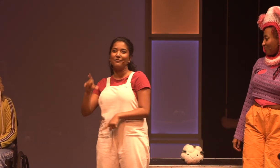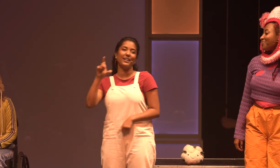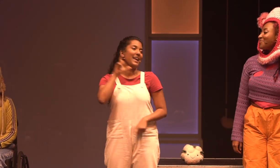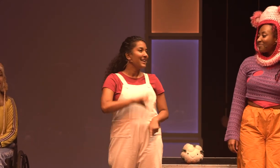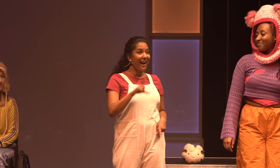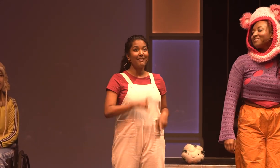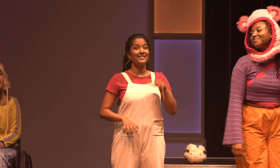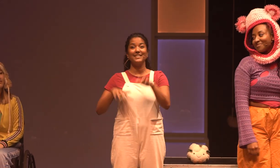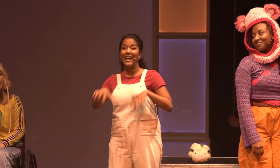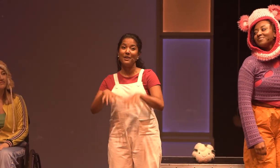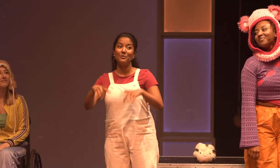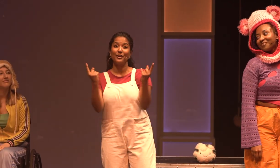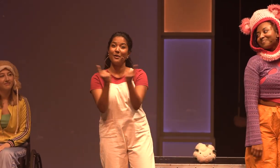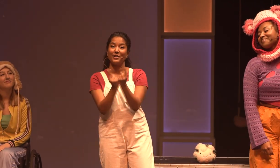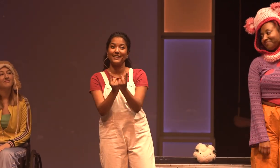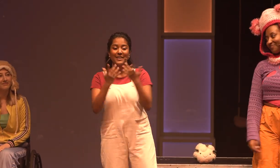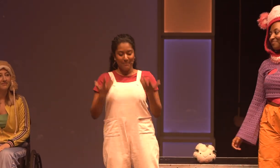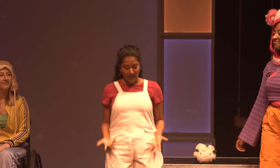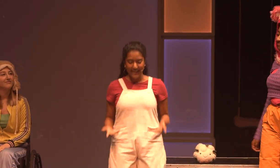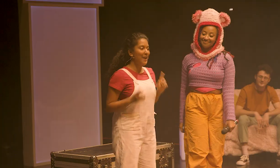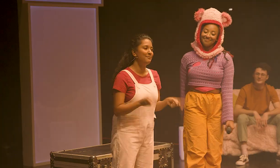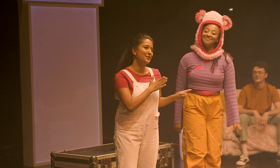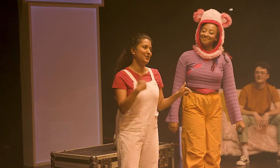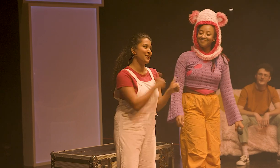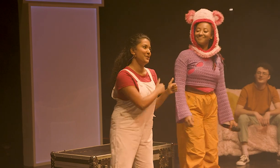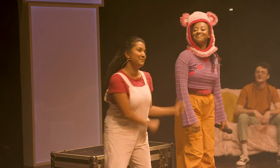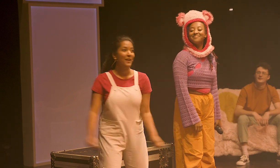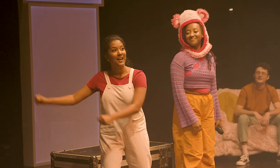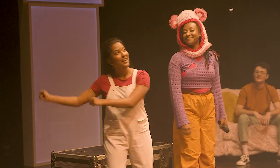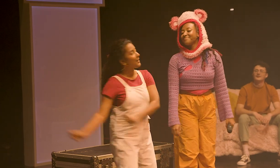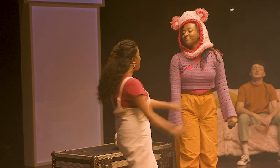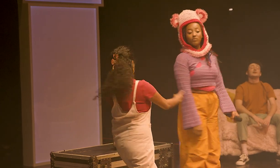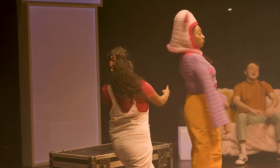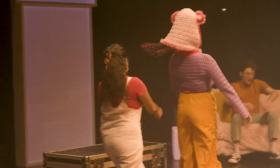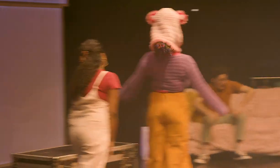different characters, animals and objects, but right now: just Chandu. [ WHOOOSH ]